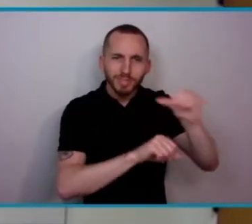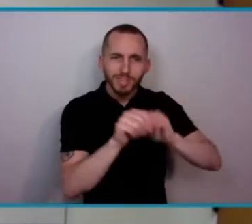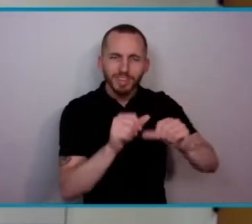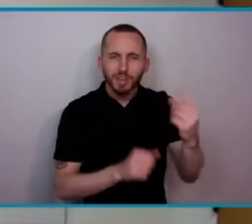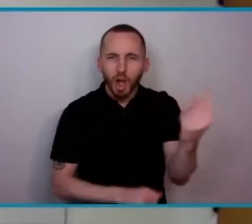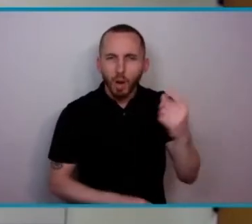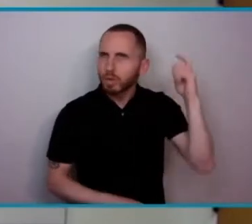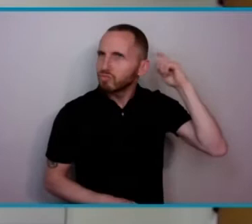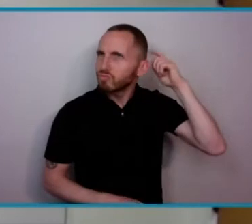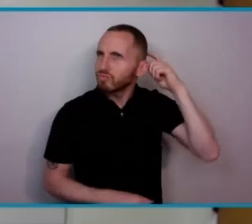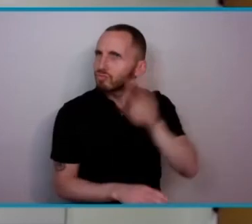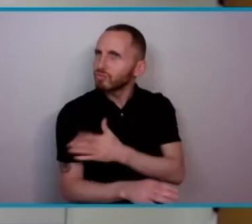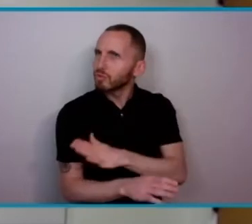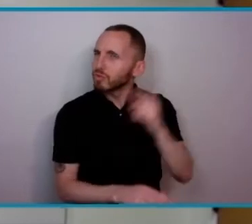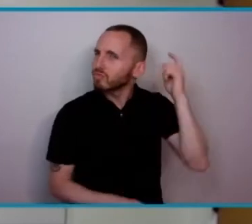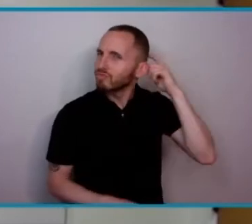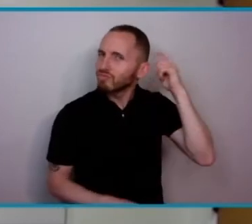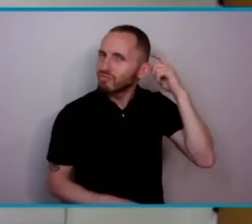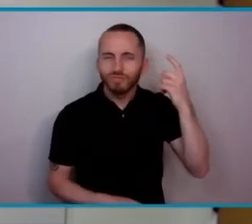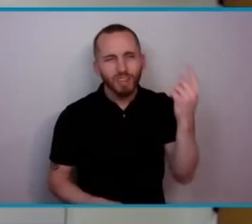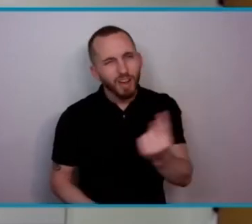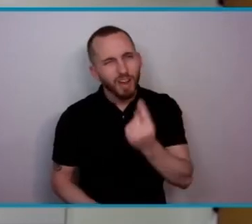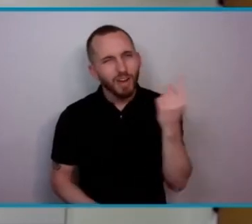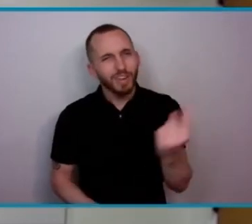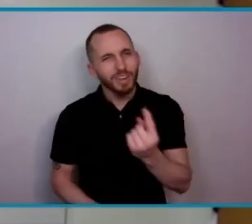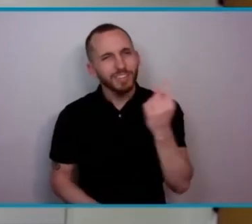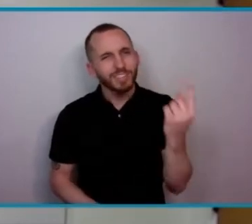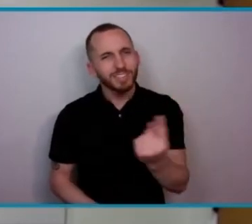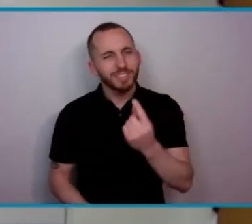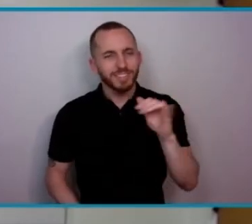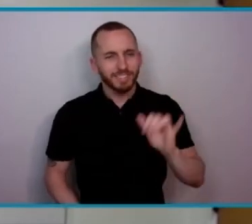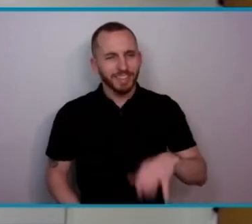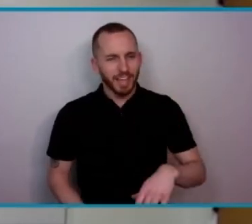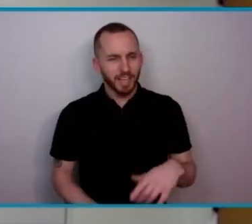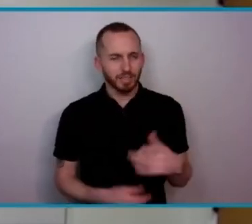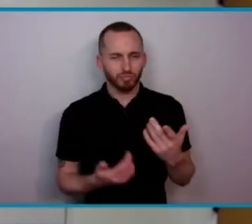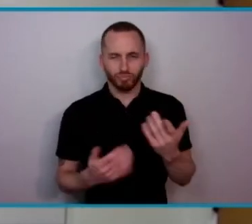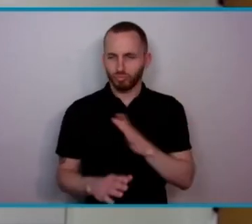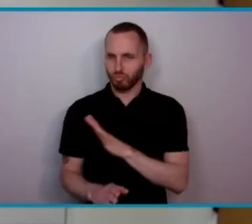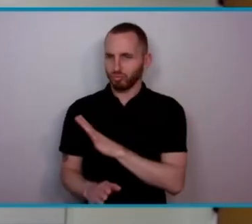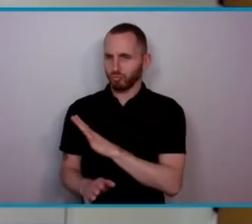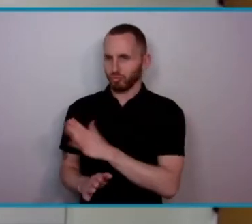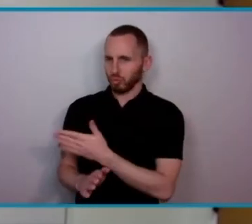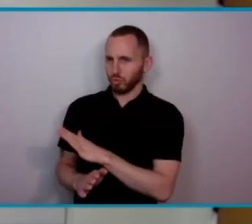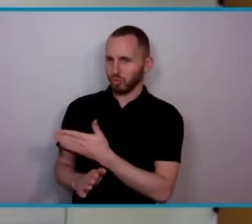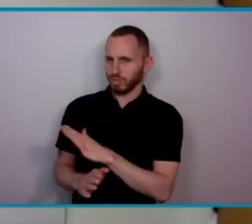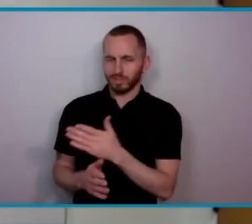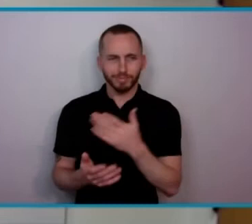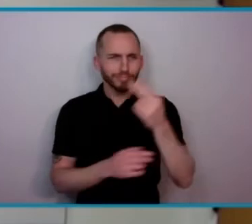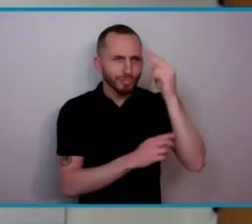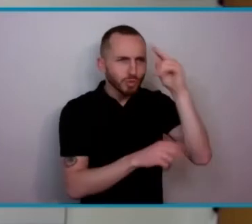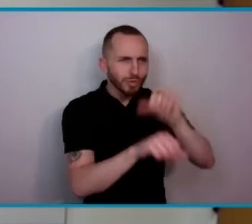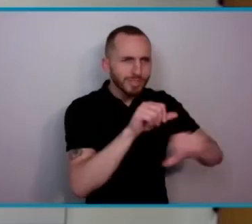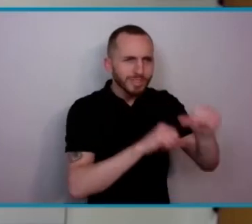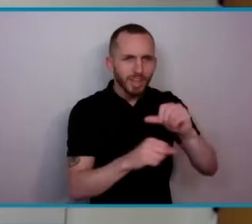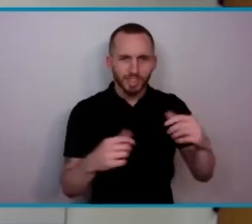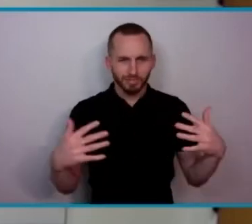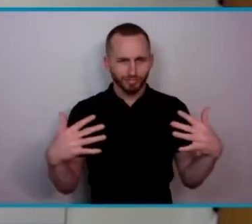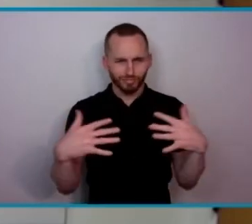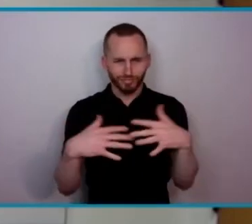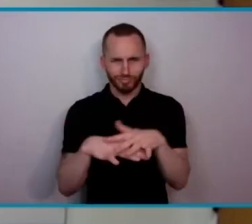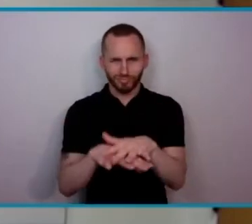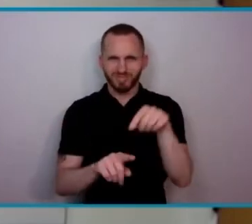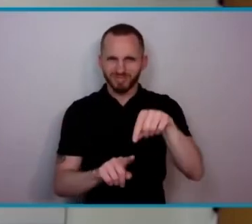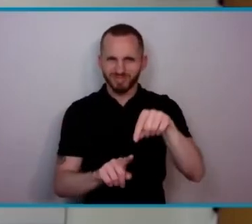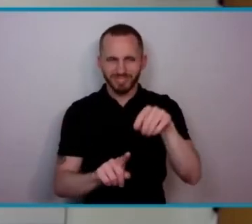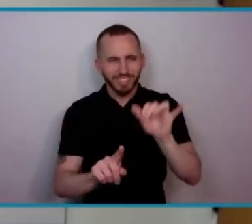this question of the intersection of neuroscience and music when it's how does the brain process